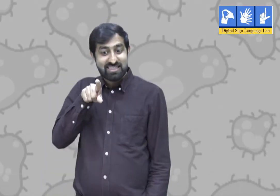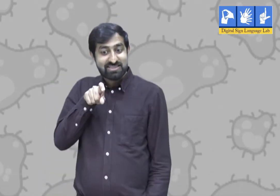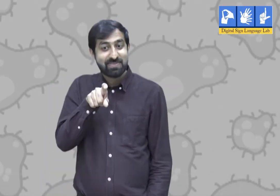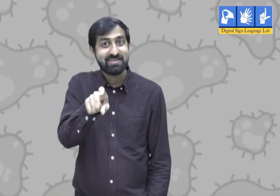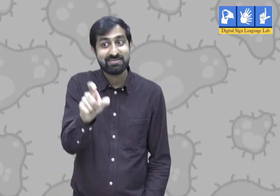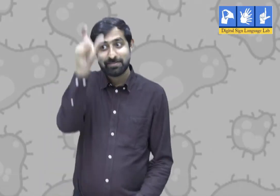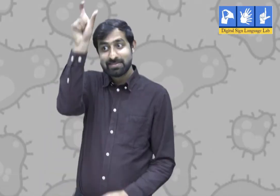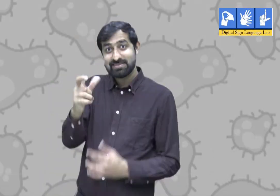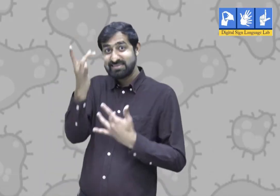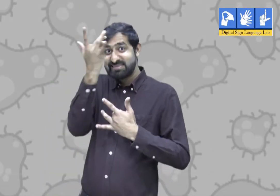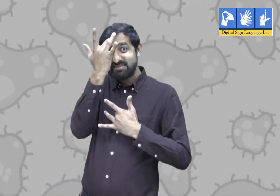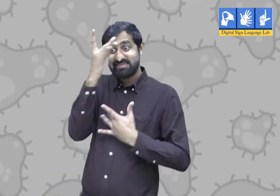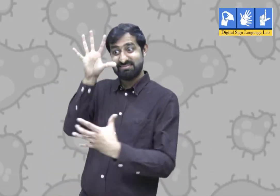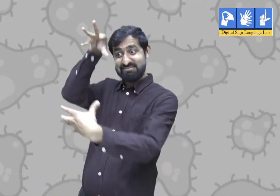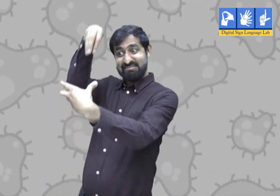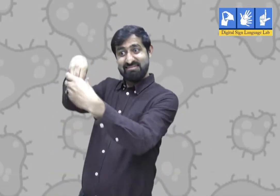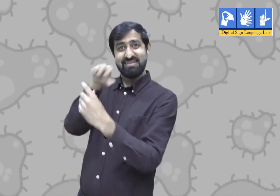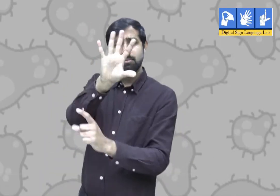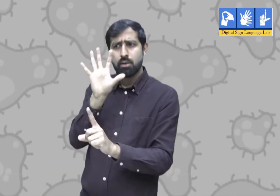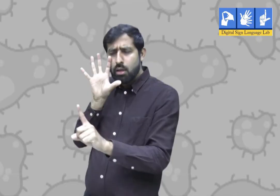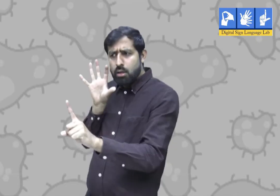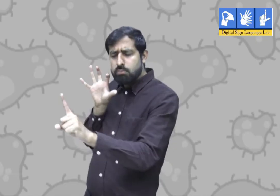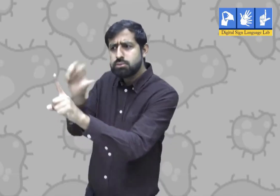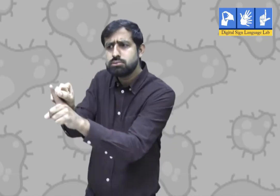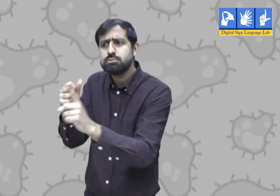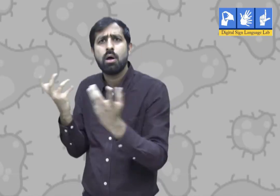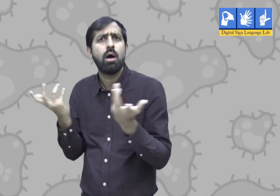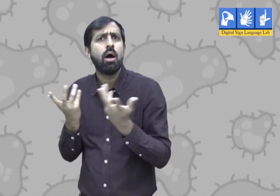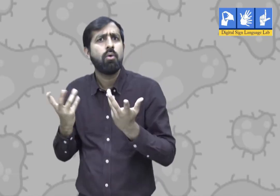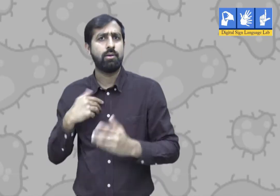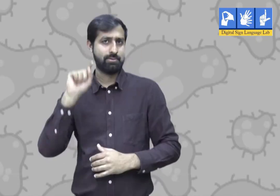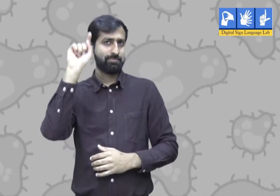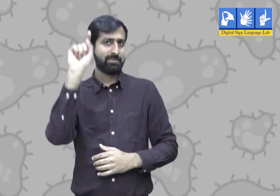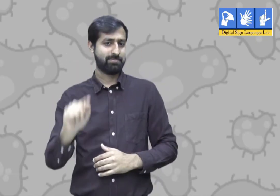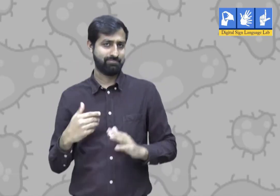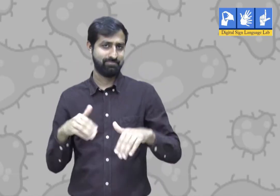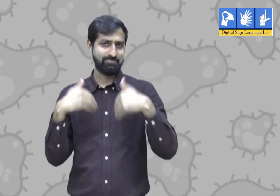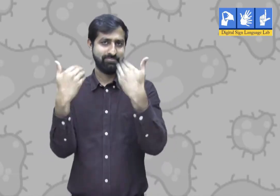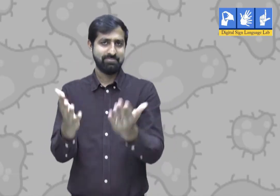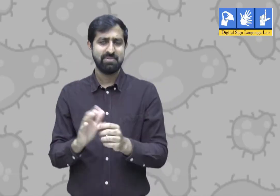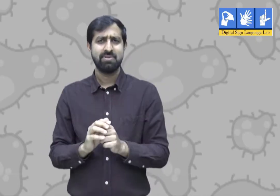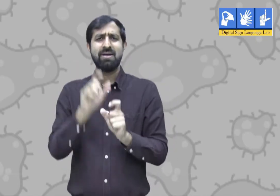How will you identify a person infected from Covid-19? Let me tell you the symptoms of Covid-19.